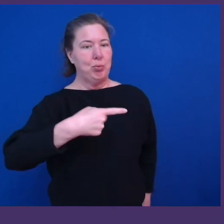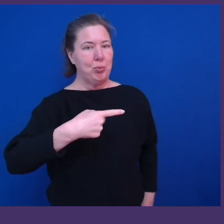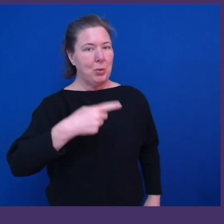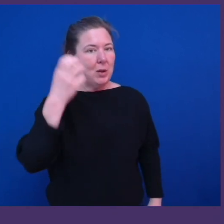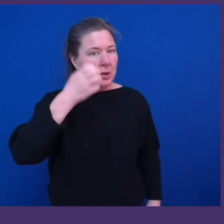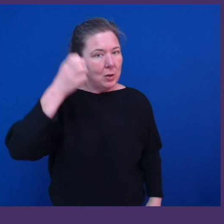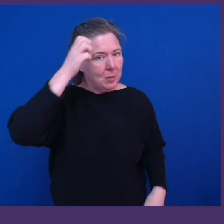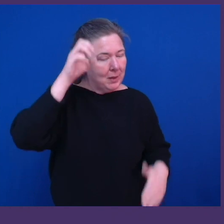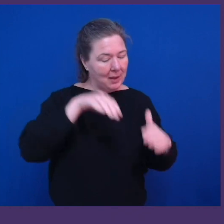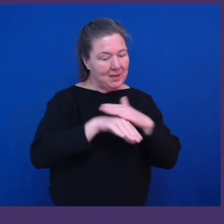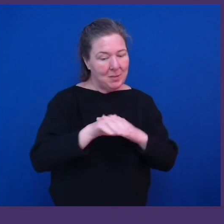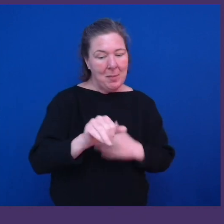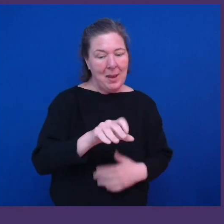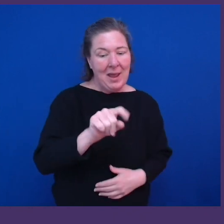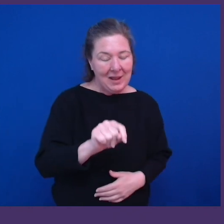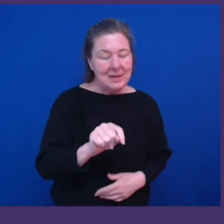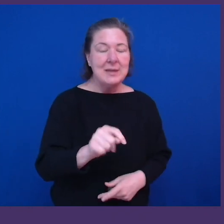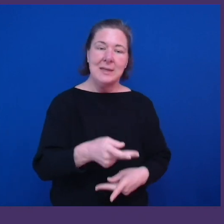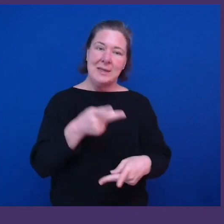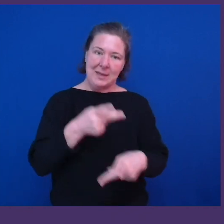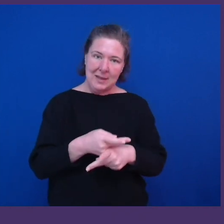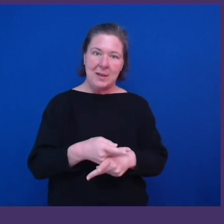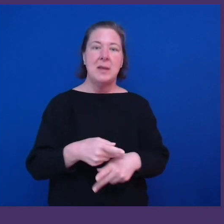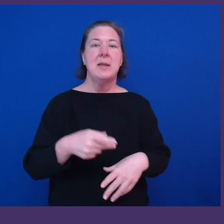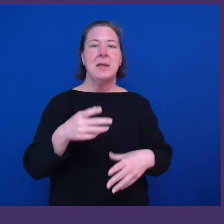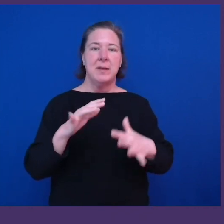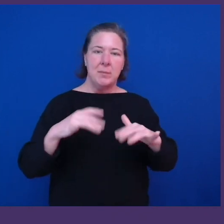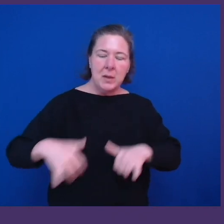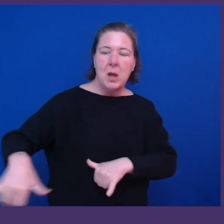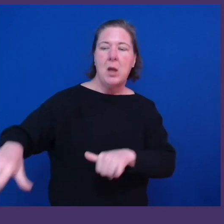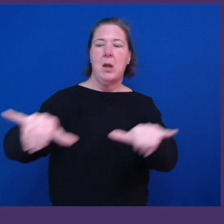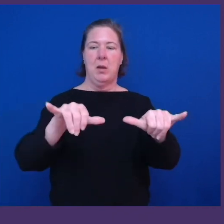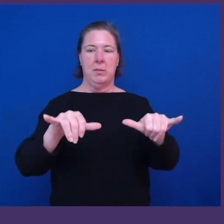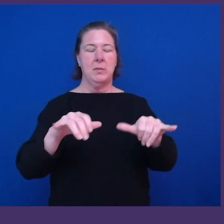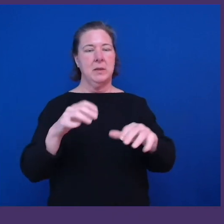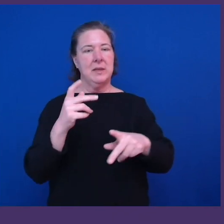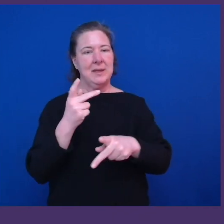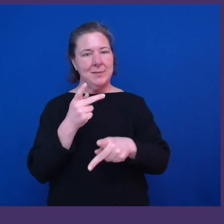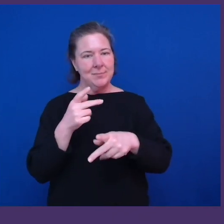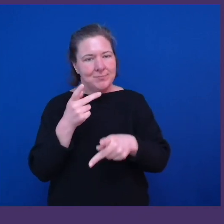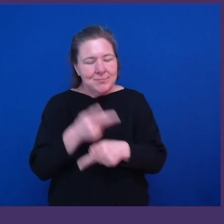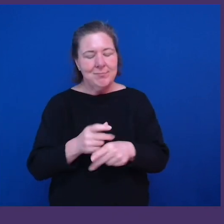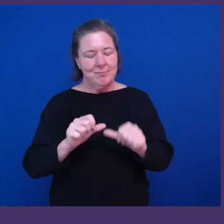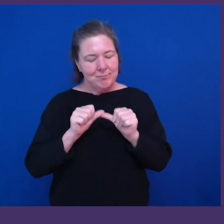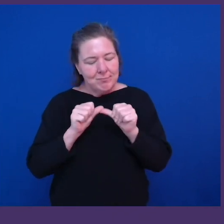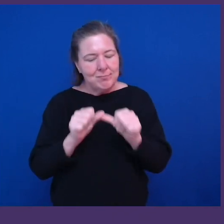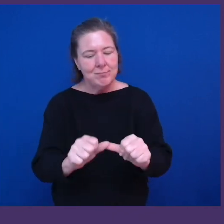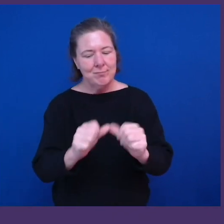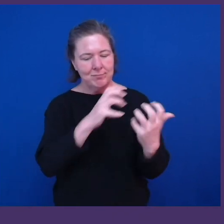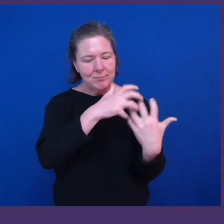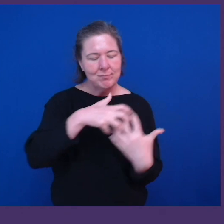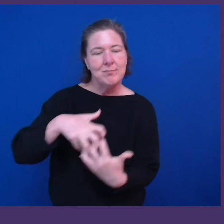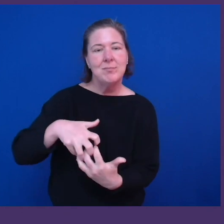to keep harmonization, to keep coherence. Now, as with all the processes, you have to realize